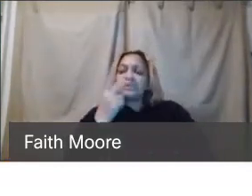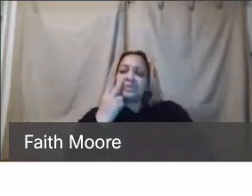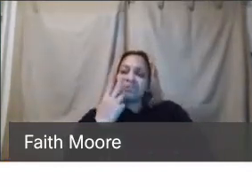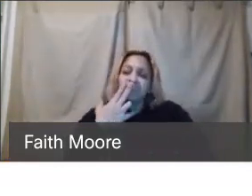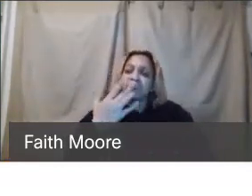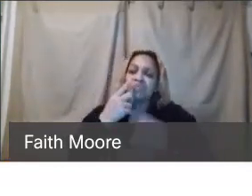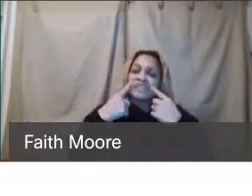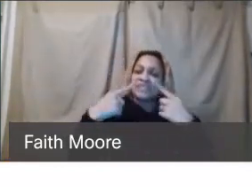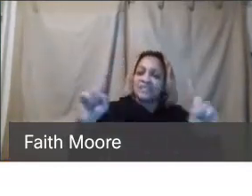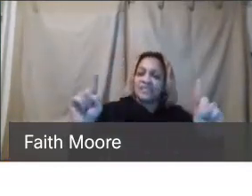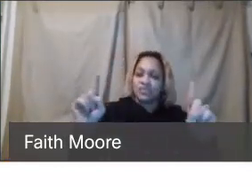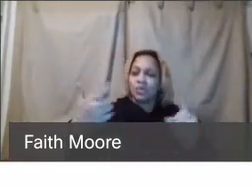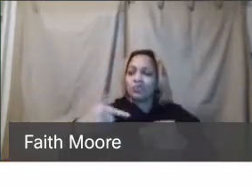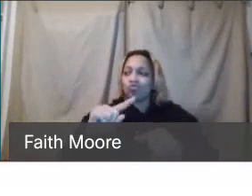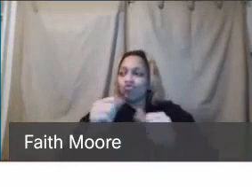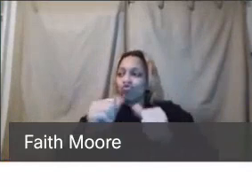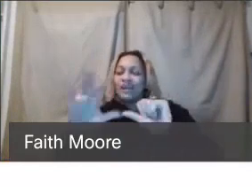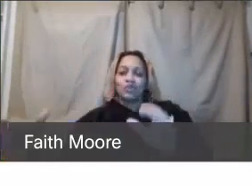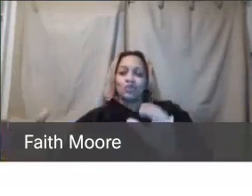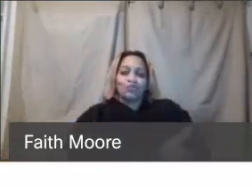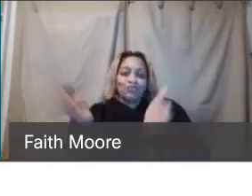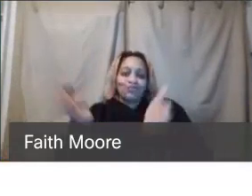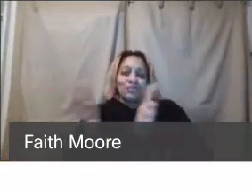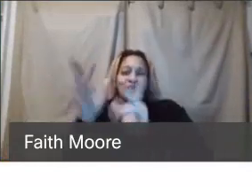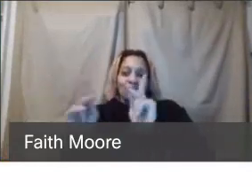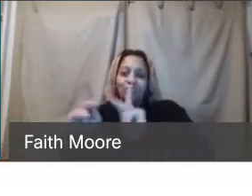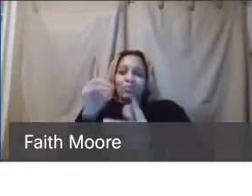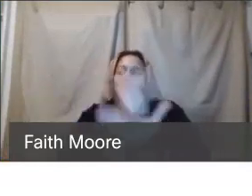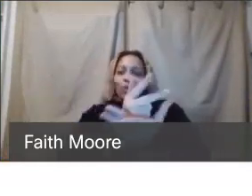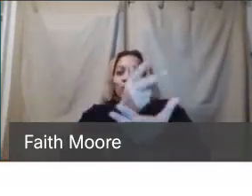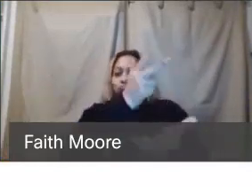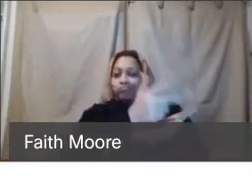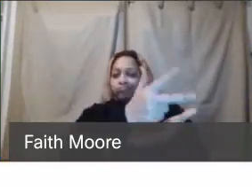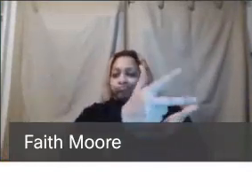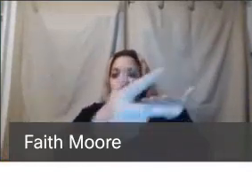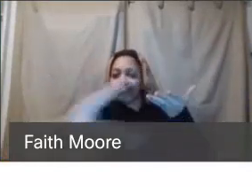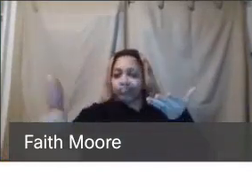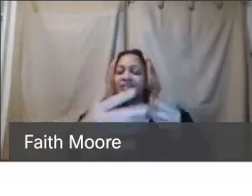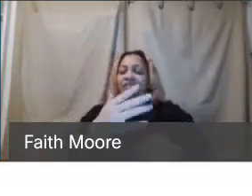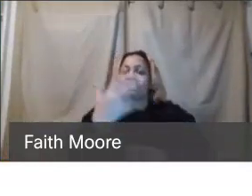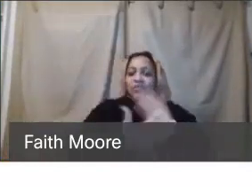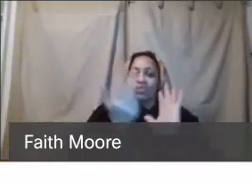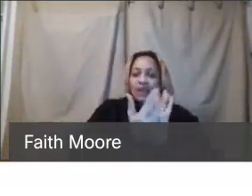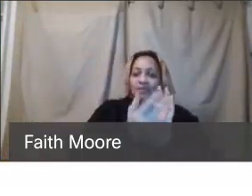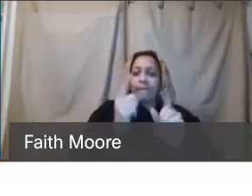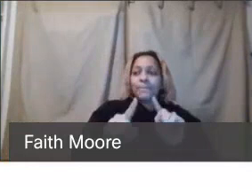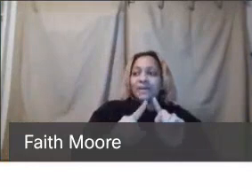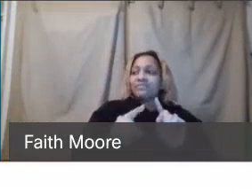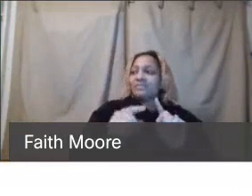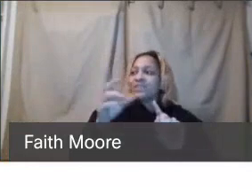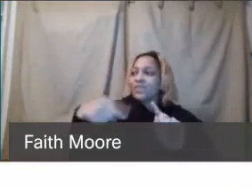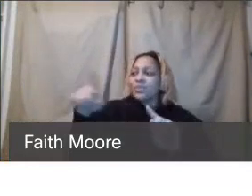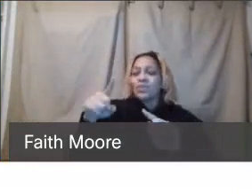Uh, folks to park in that area for that time, but also discourages the commuters in the area because it's a 3 hour limit.